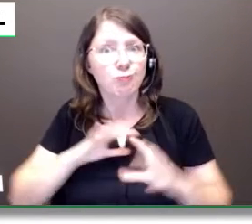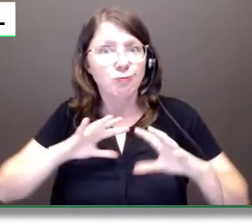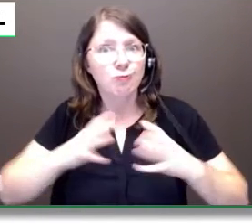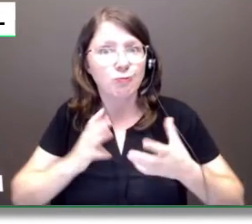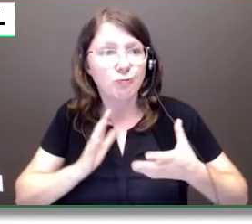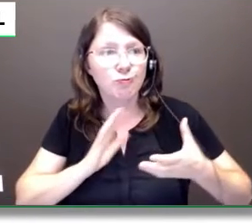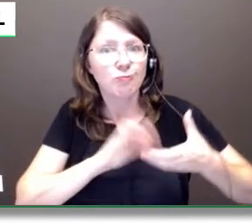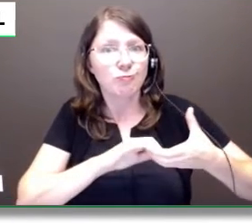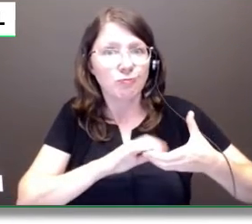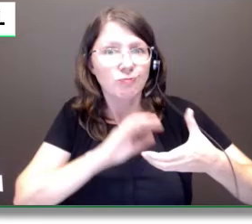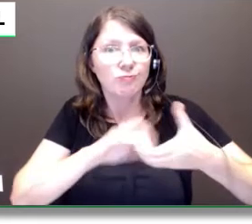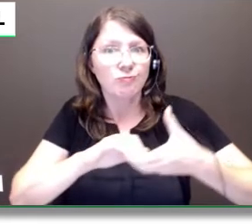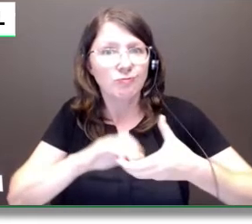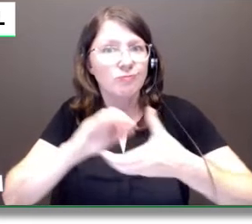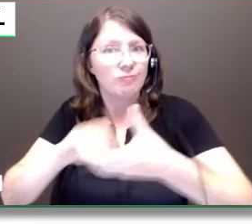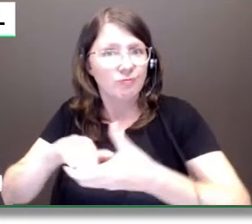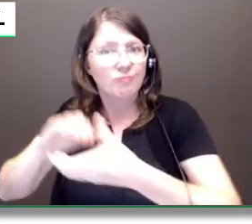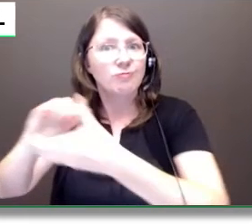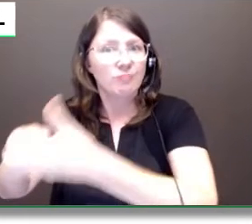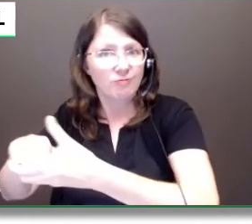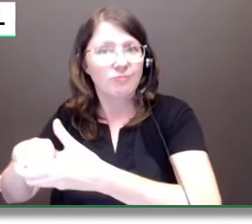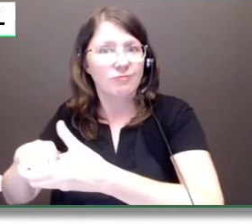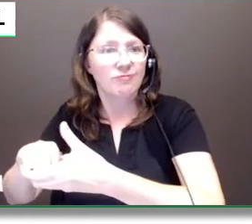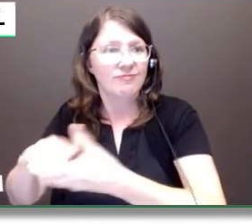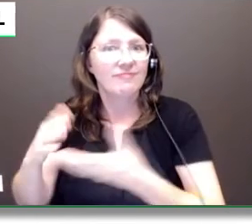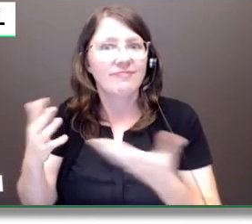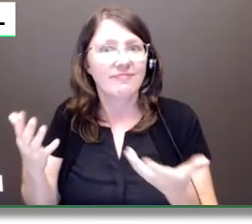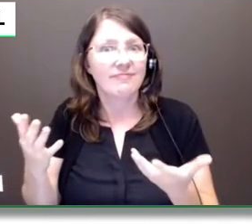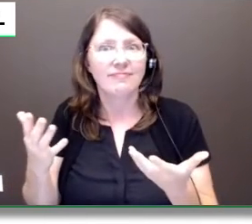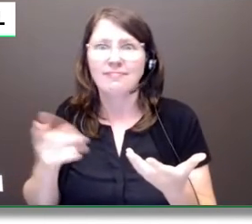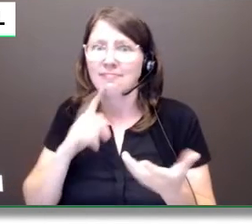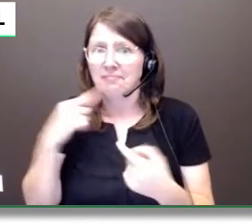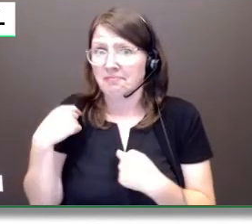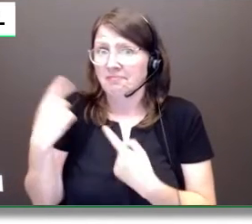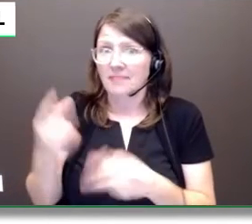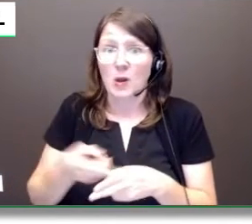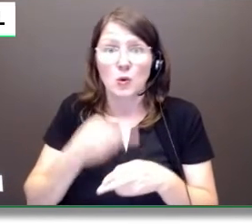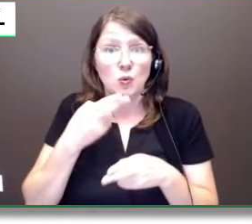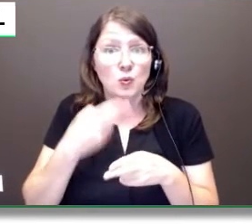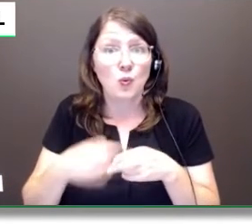organizations and already in that short time how that's been able to increase